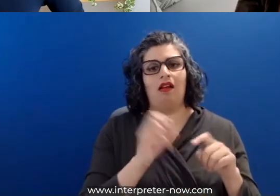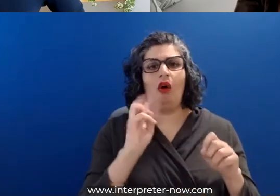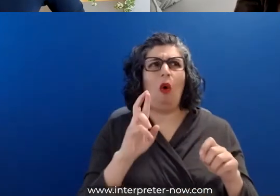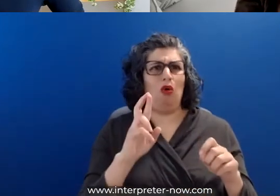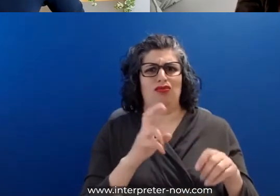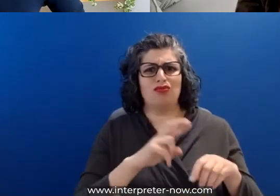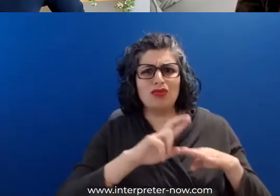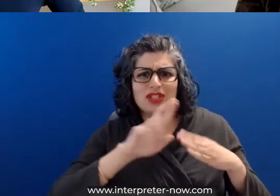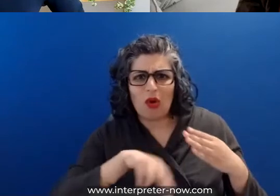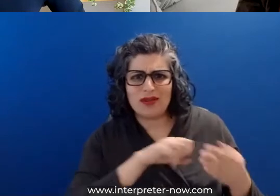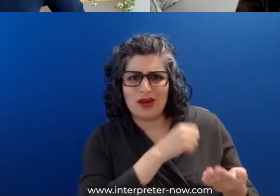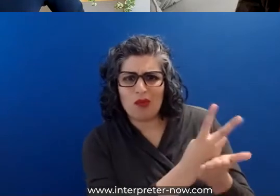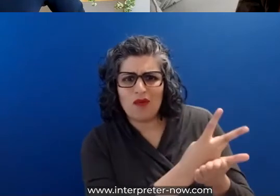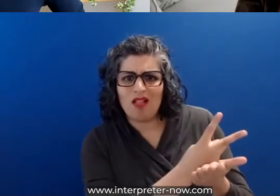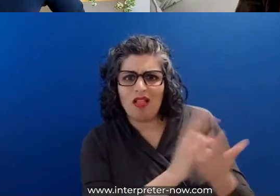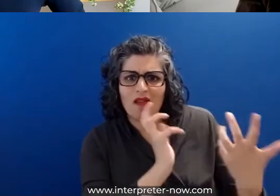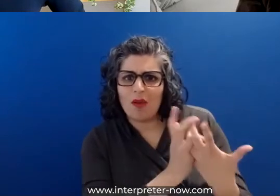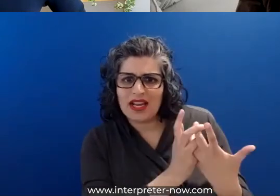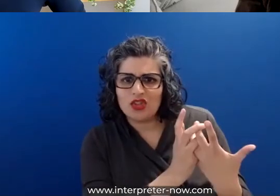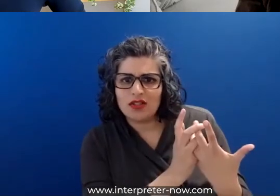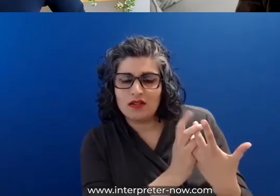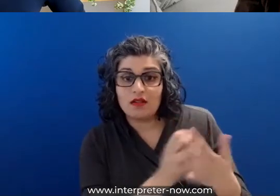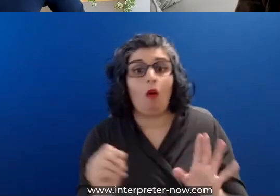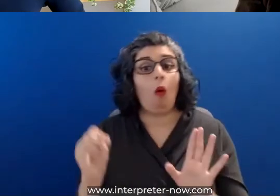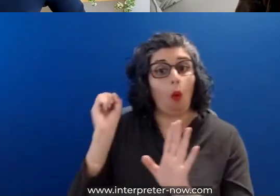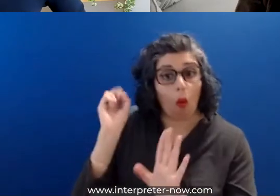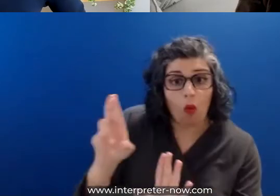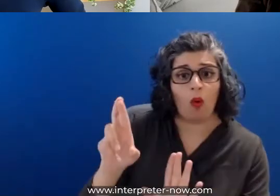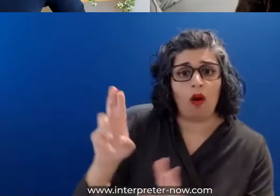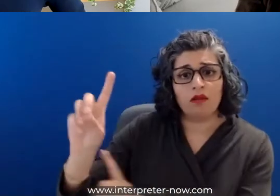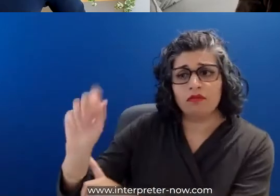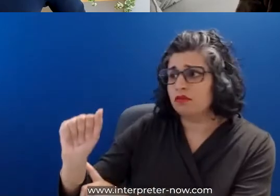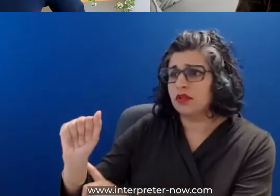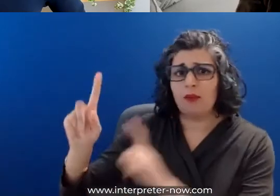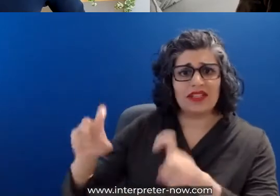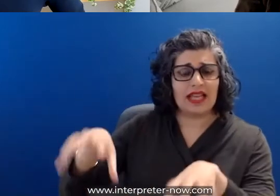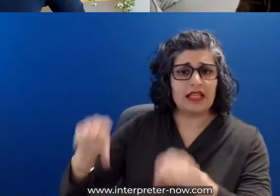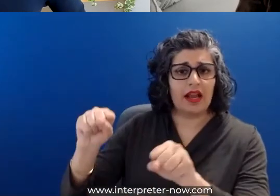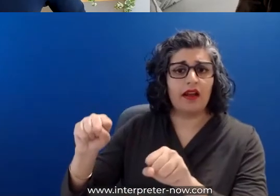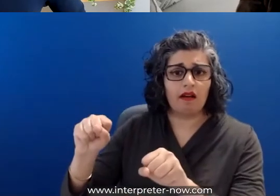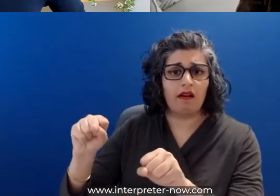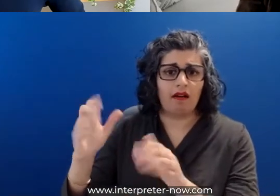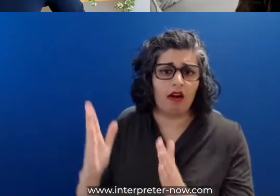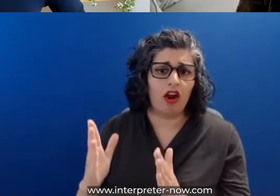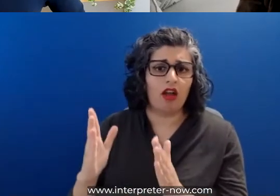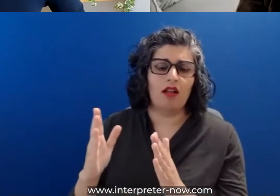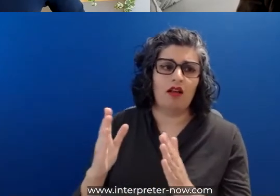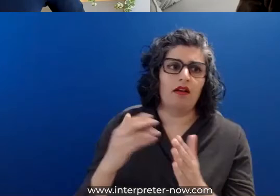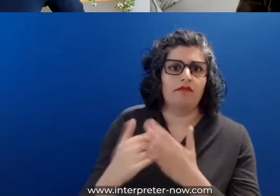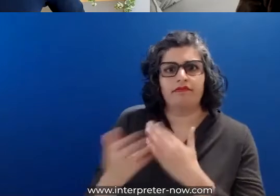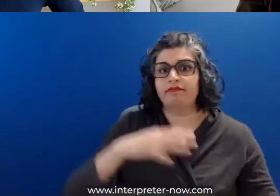of accommodations. Or the disabled test-taker—whether by ignorance of the software being used, how